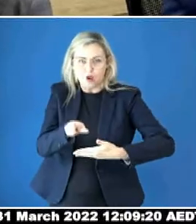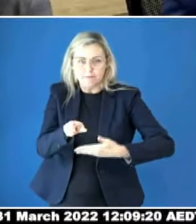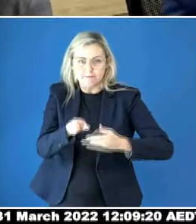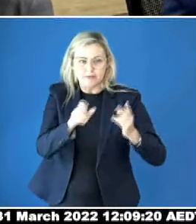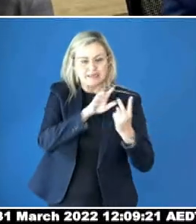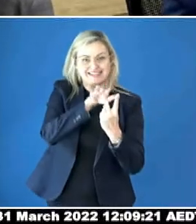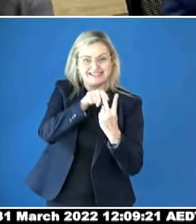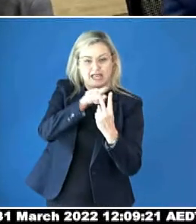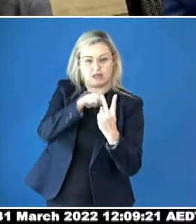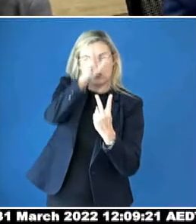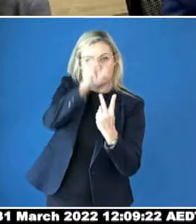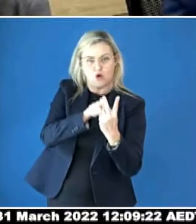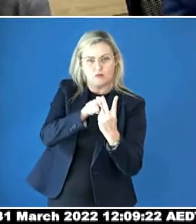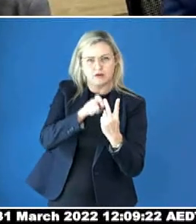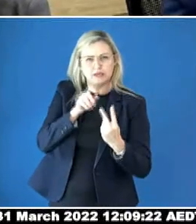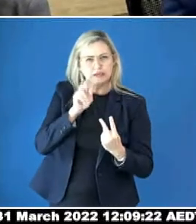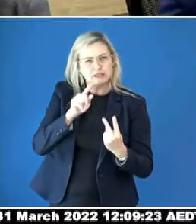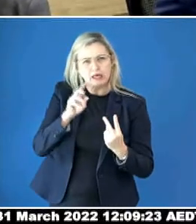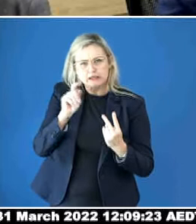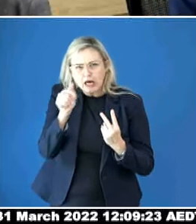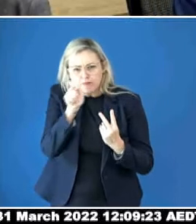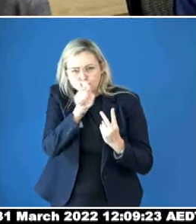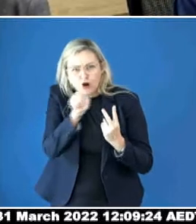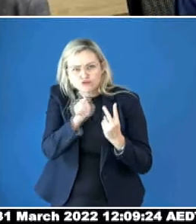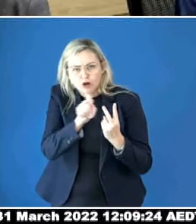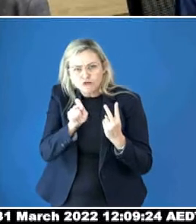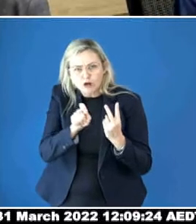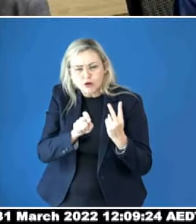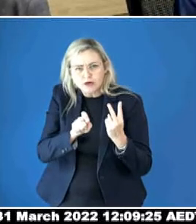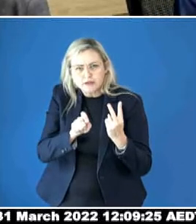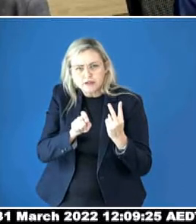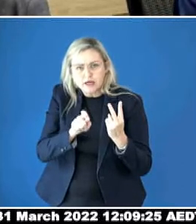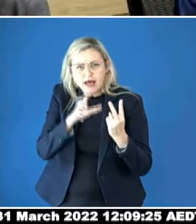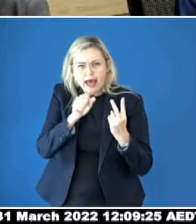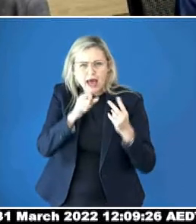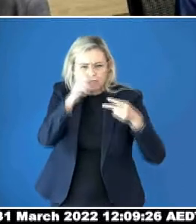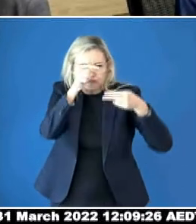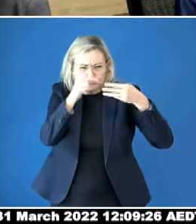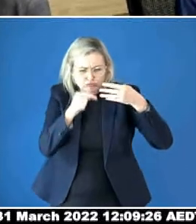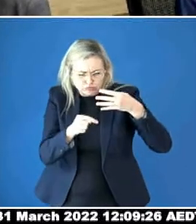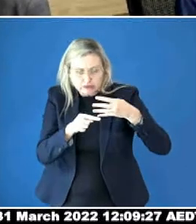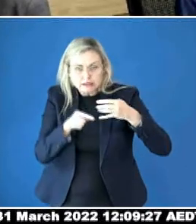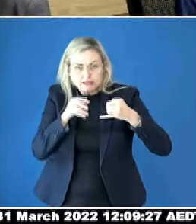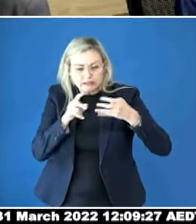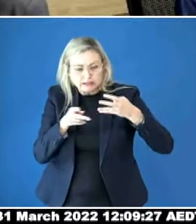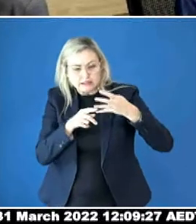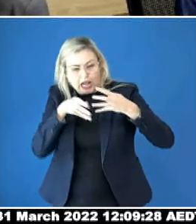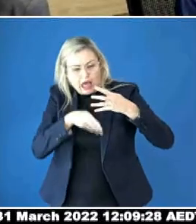that there's a number of notations made there, including as the second-last notation: "Incident reported to police."